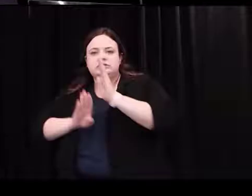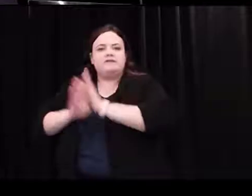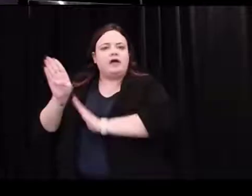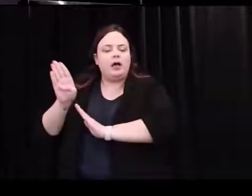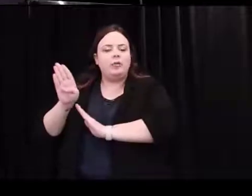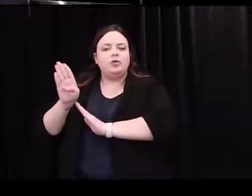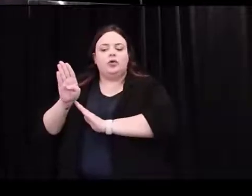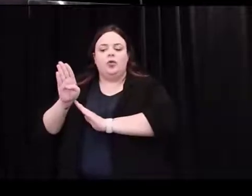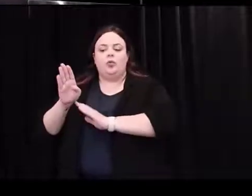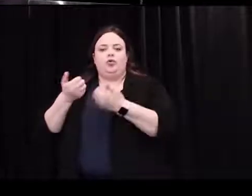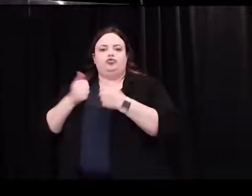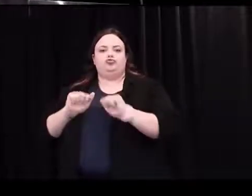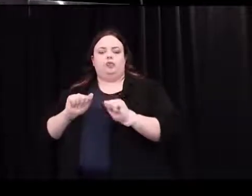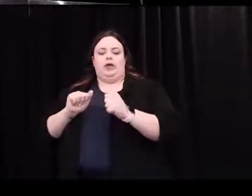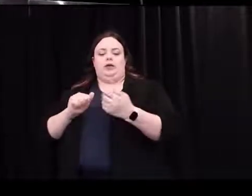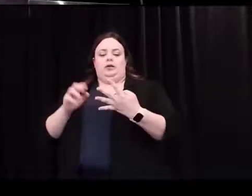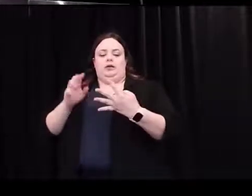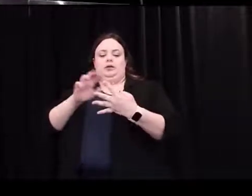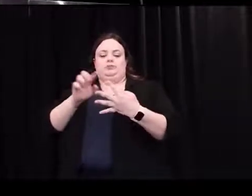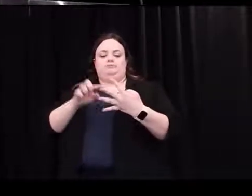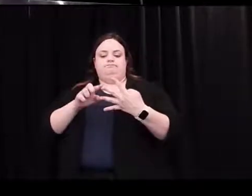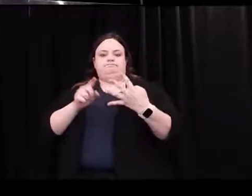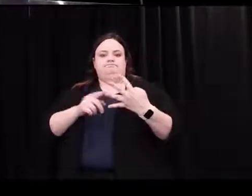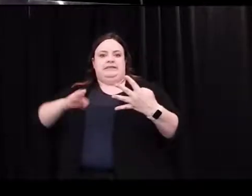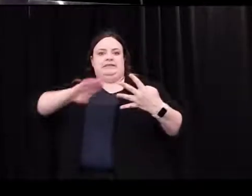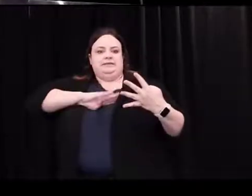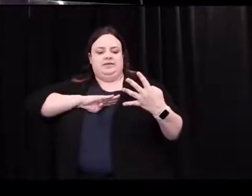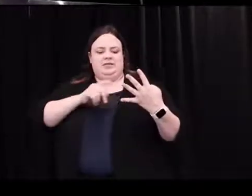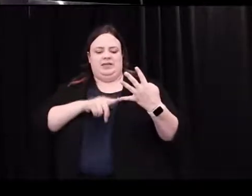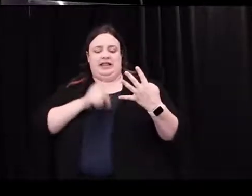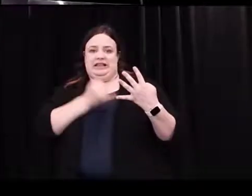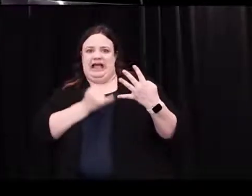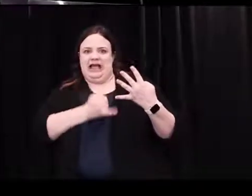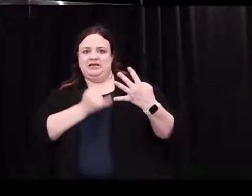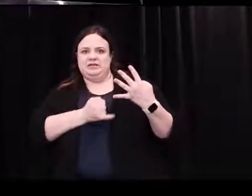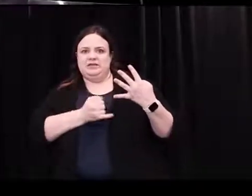the requirements for those first three, but then the last one, "Once I make a mistake how do I fix